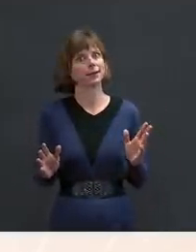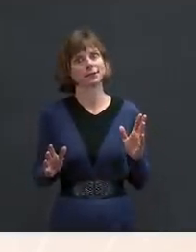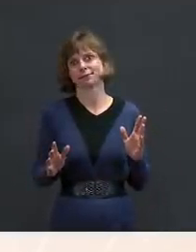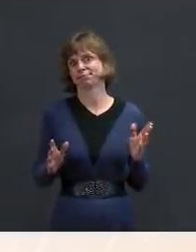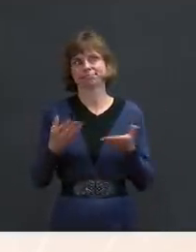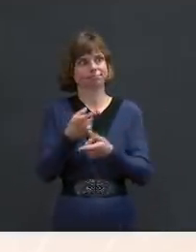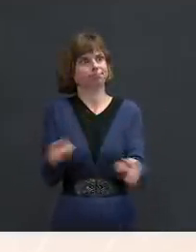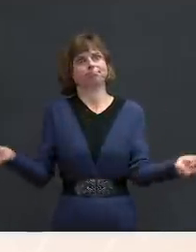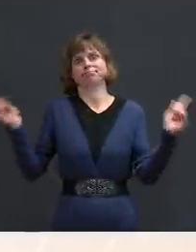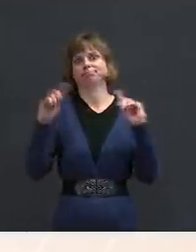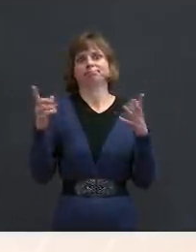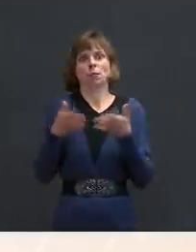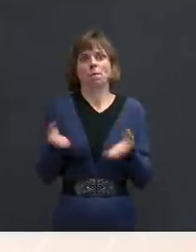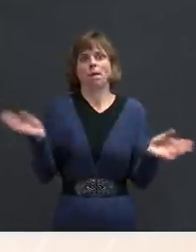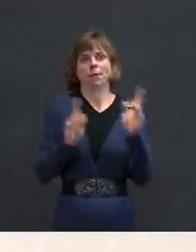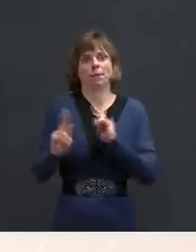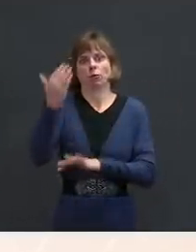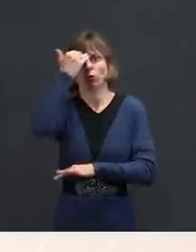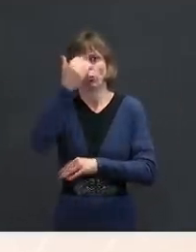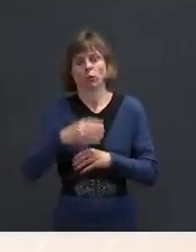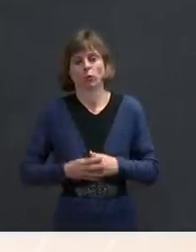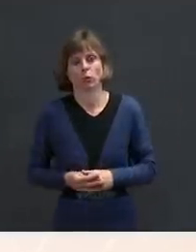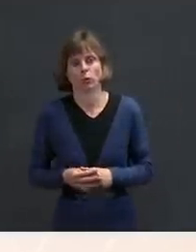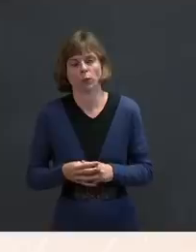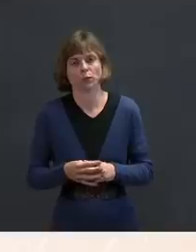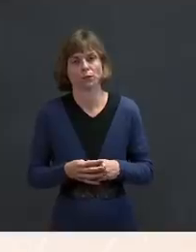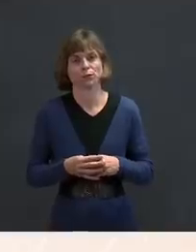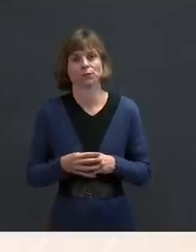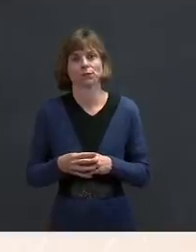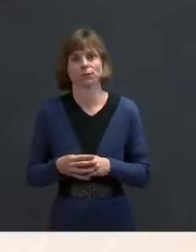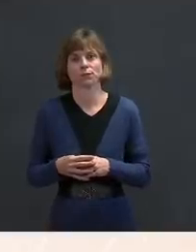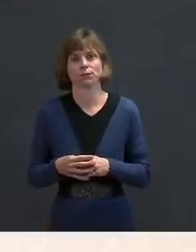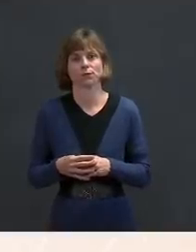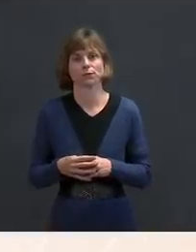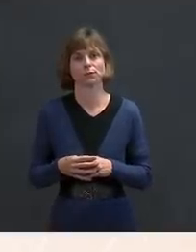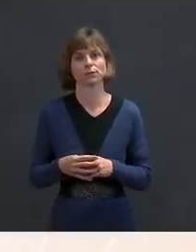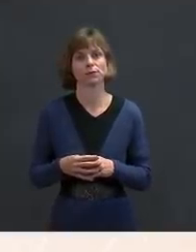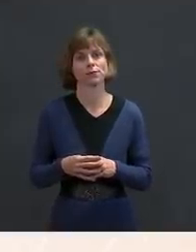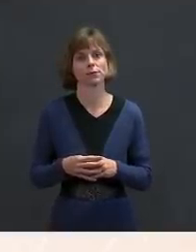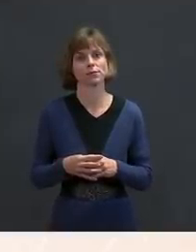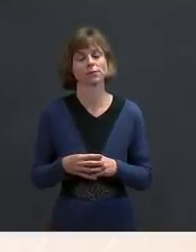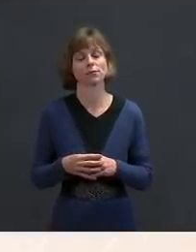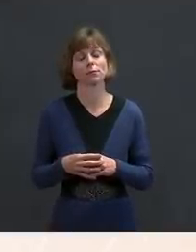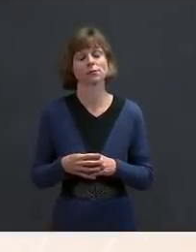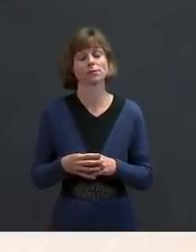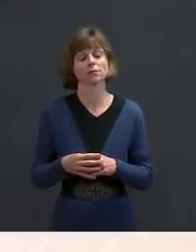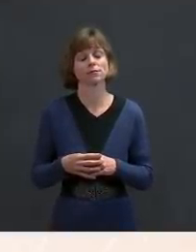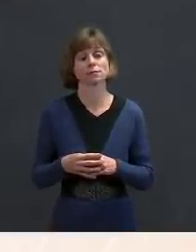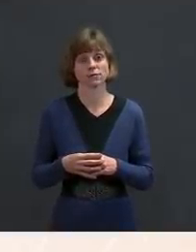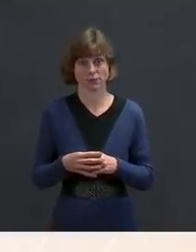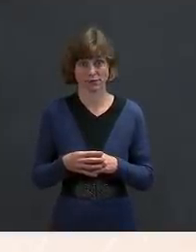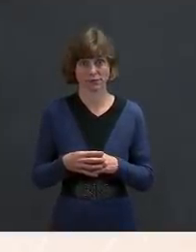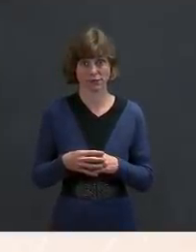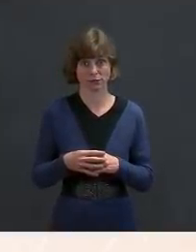quite frankly, and that is the agreement on January 19th --